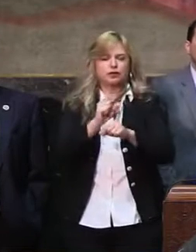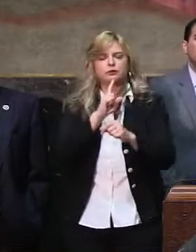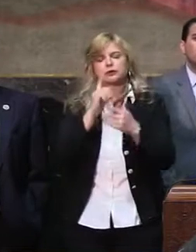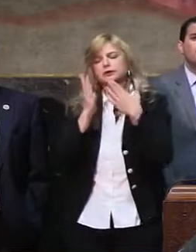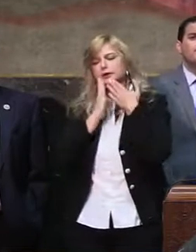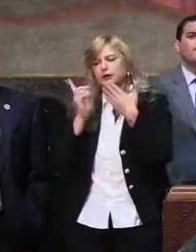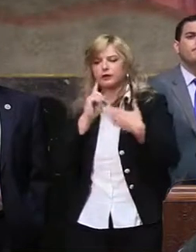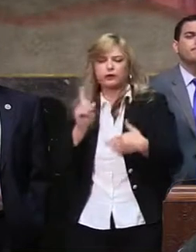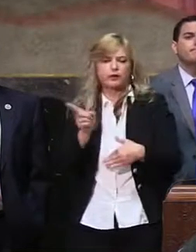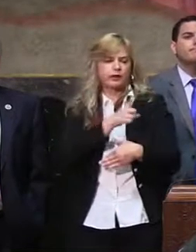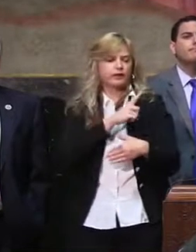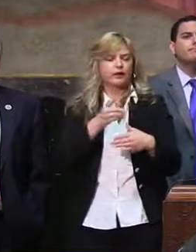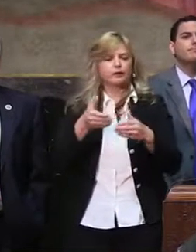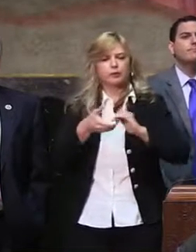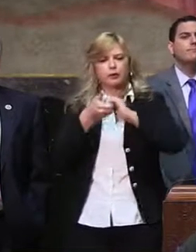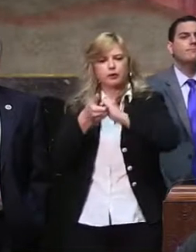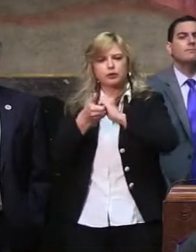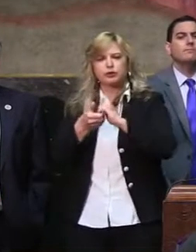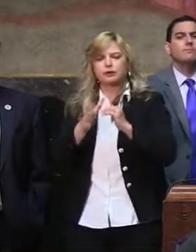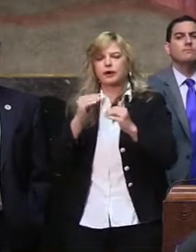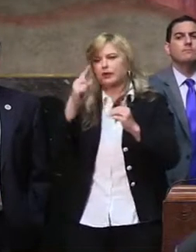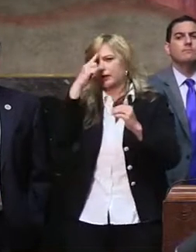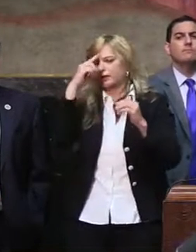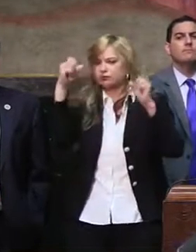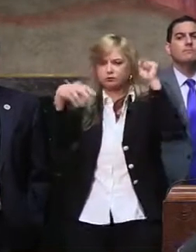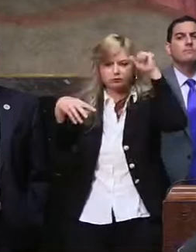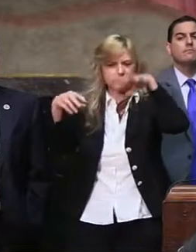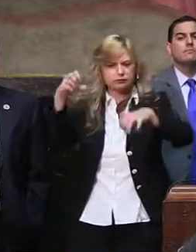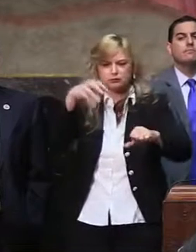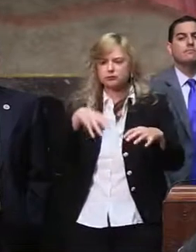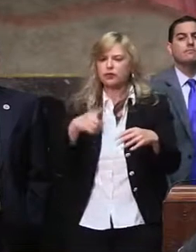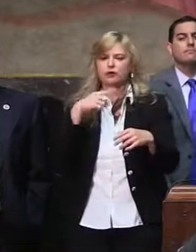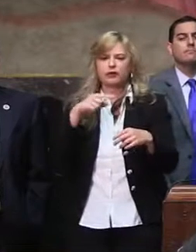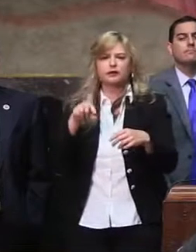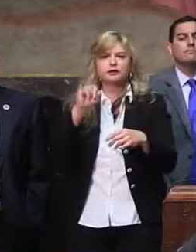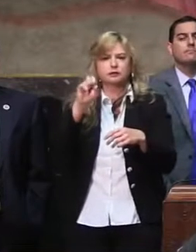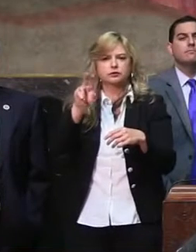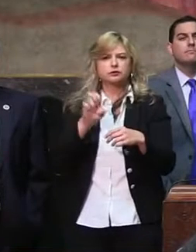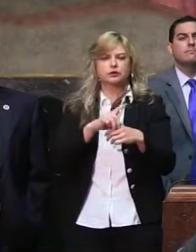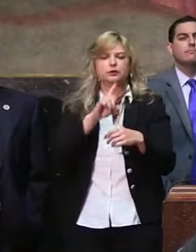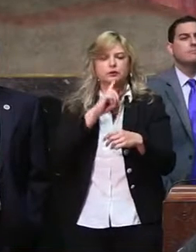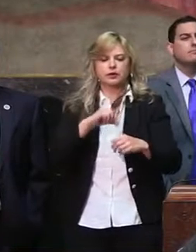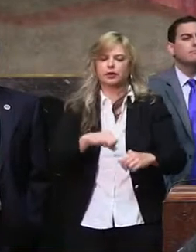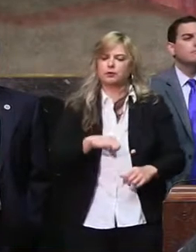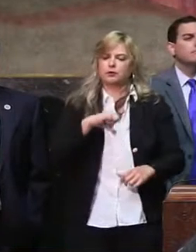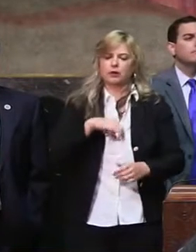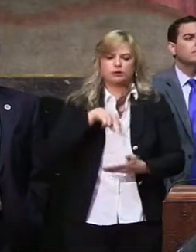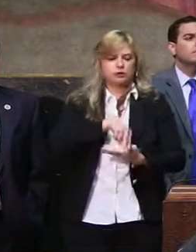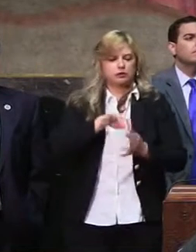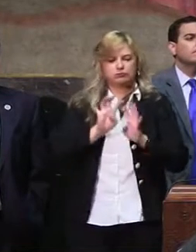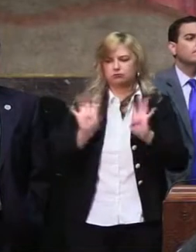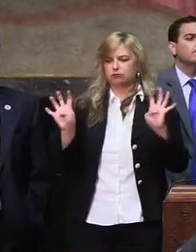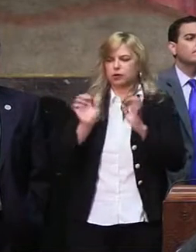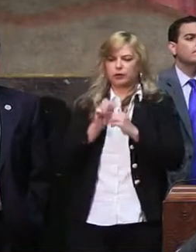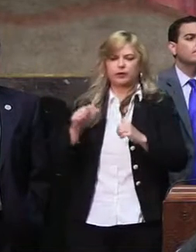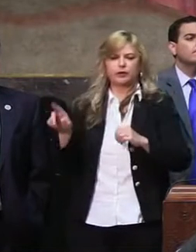brainpower on this incredibly important issue and I'm proud to stand over these folks today to announce a compromise